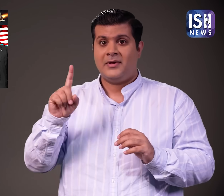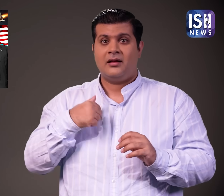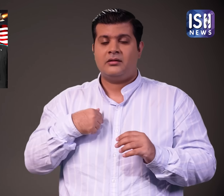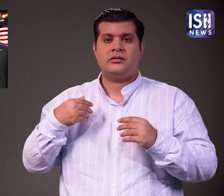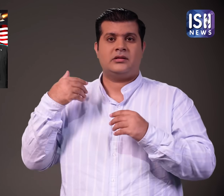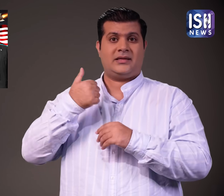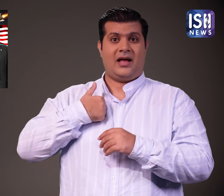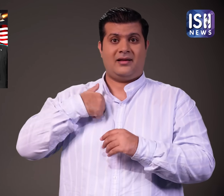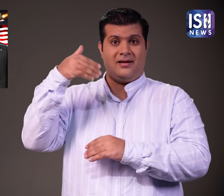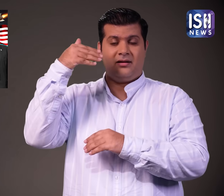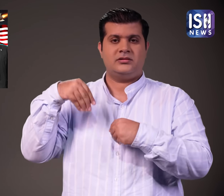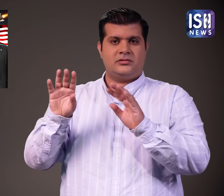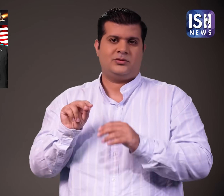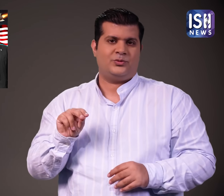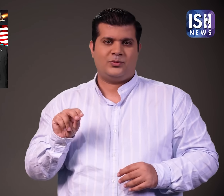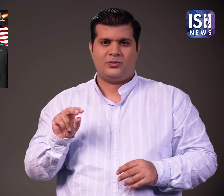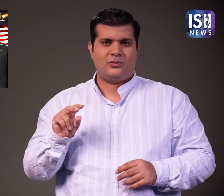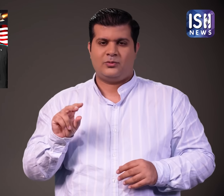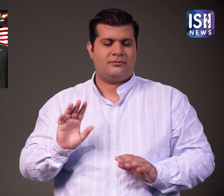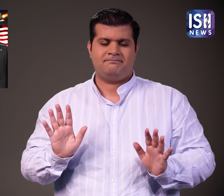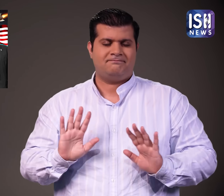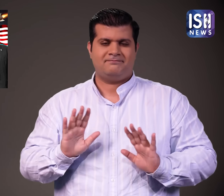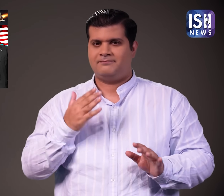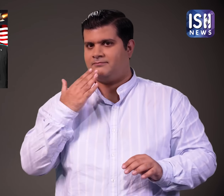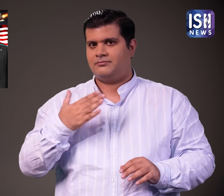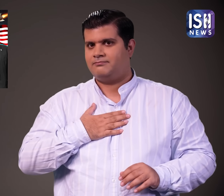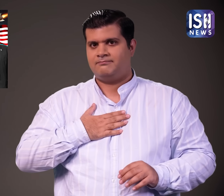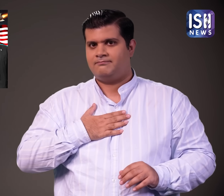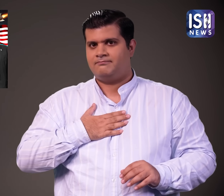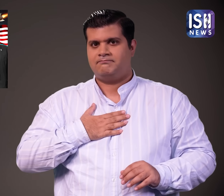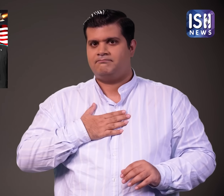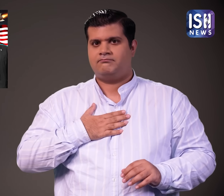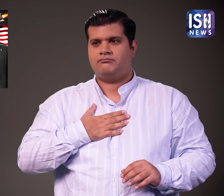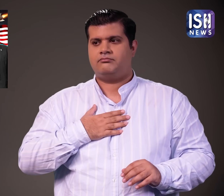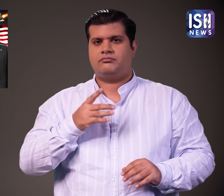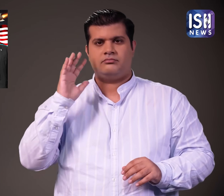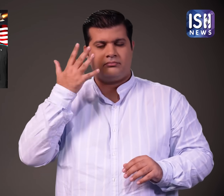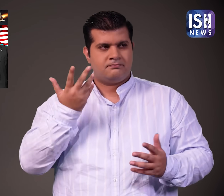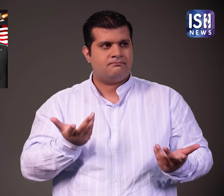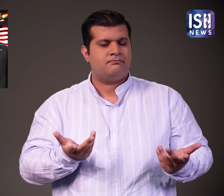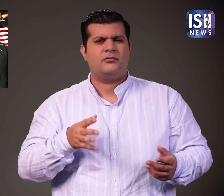however, giving up Canada's independence is a non-negotiable. Trump was disappointed.